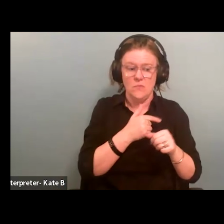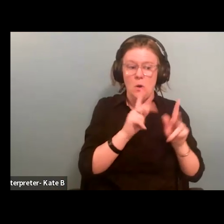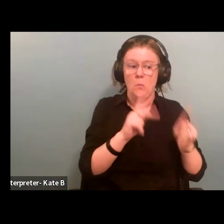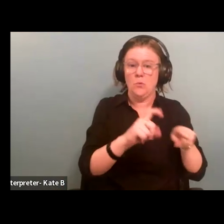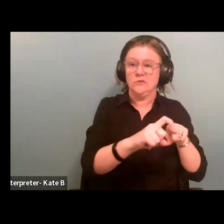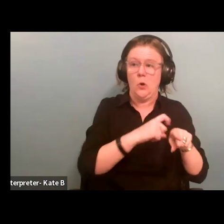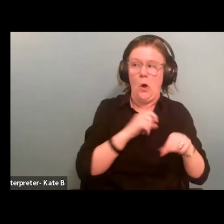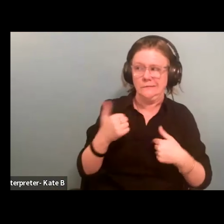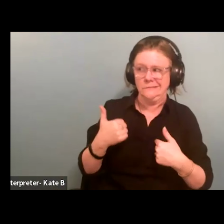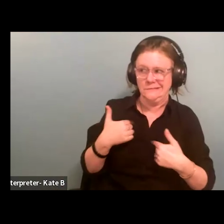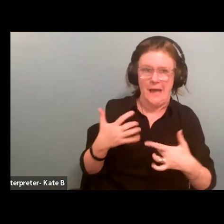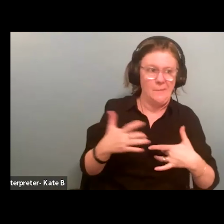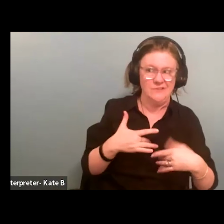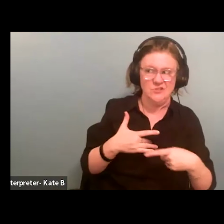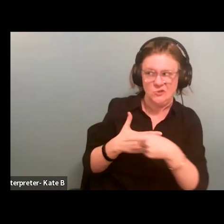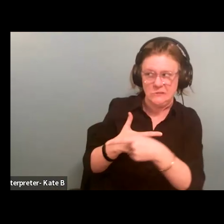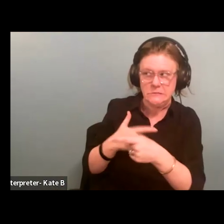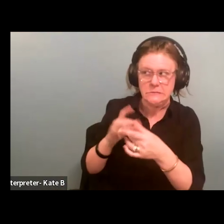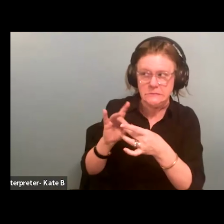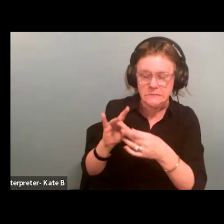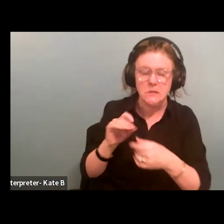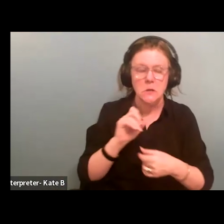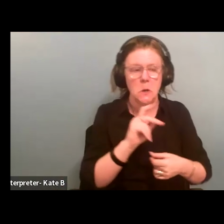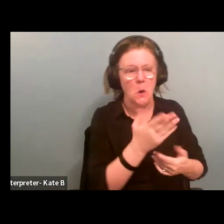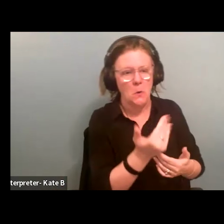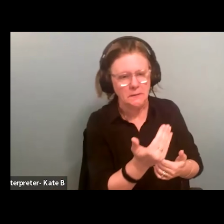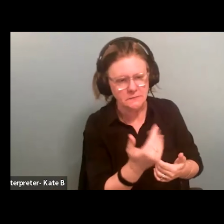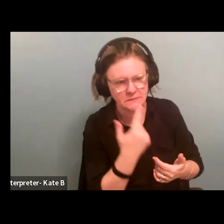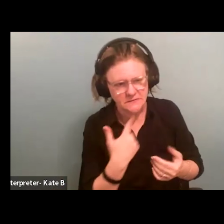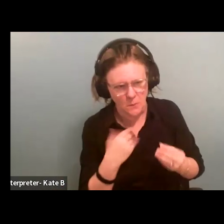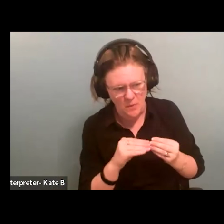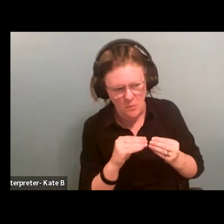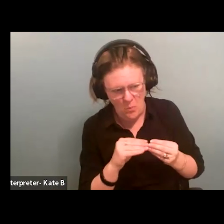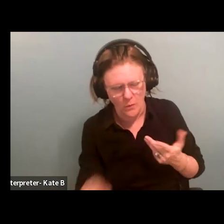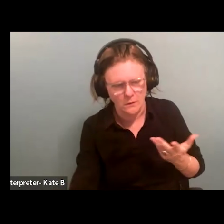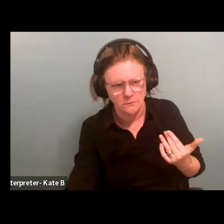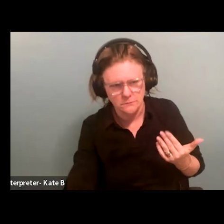have to be met before we open up a Protective Service investigation. I wanted to highlight that for everyone.